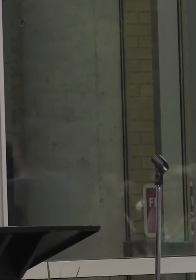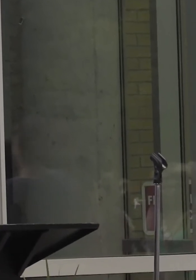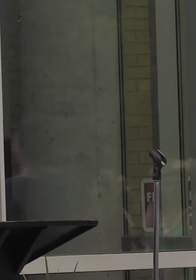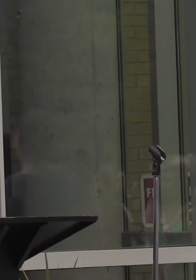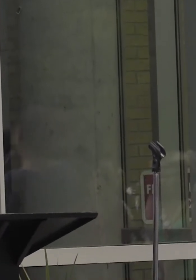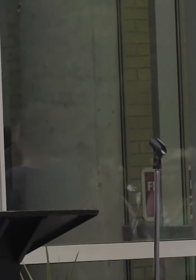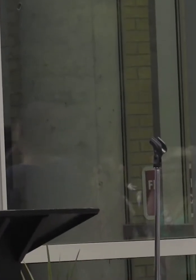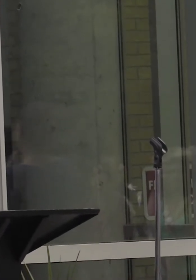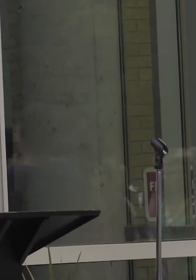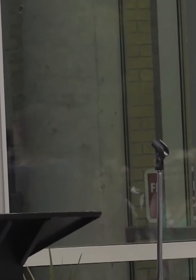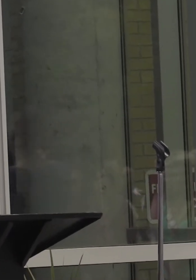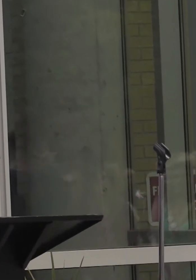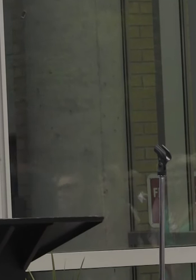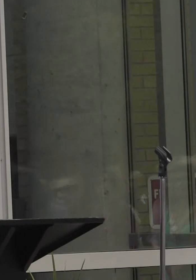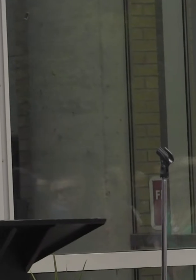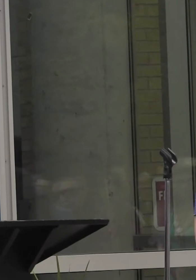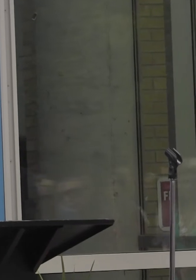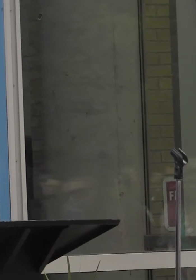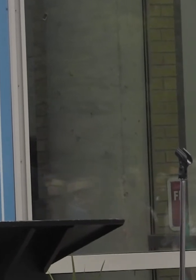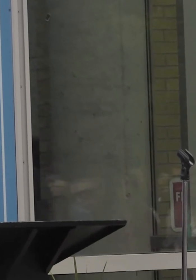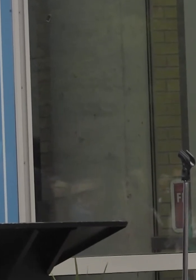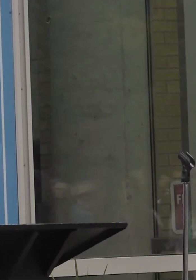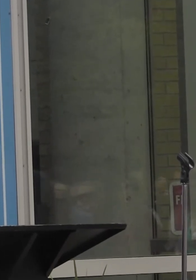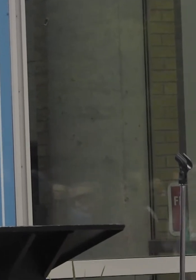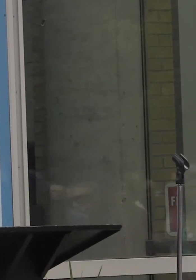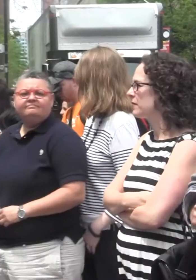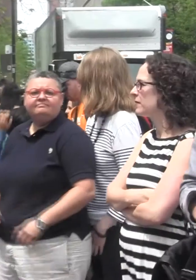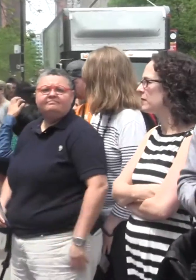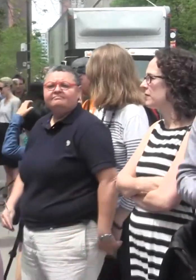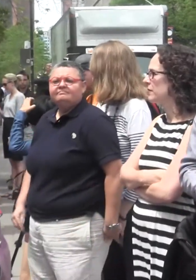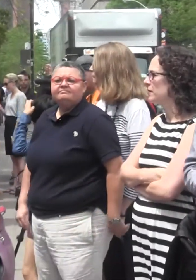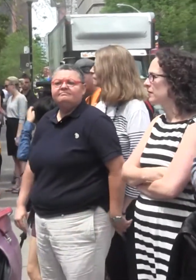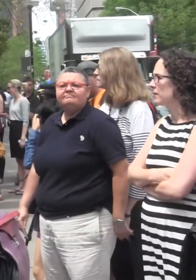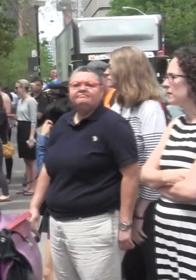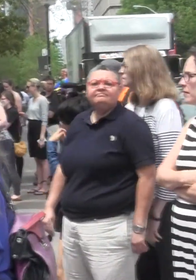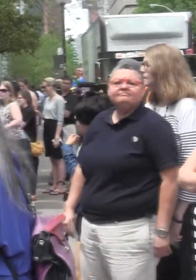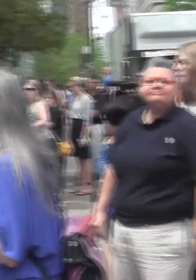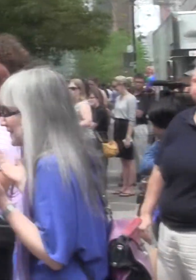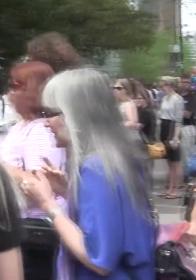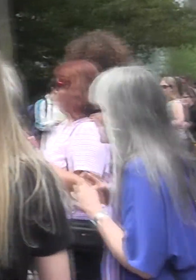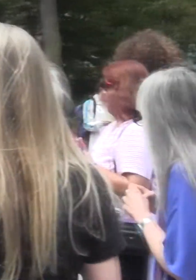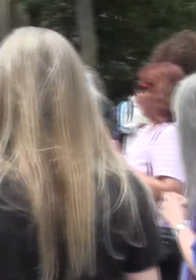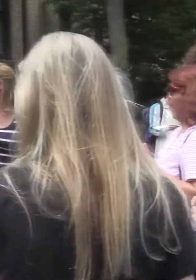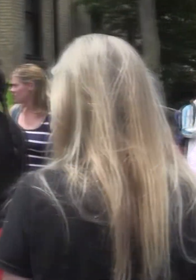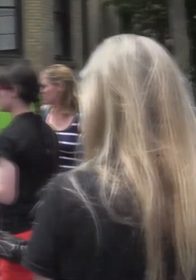and its great to be part of world pride